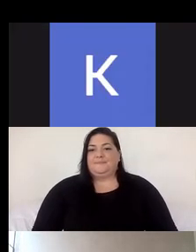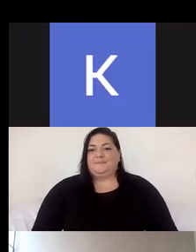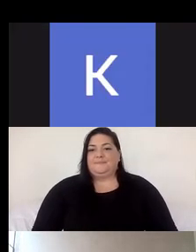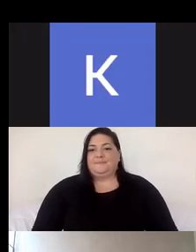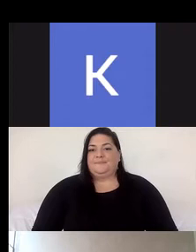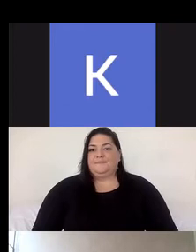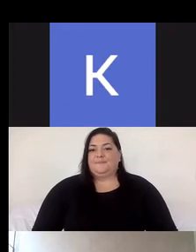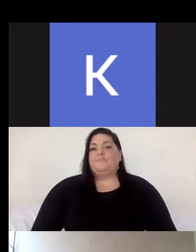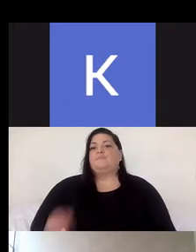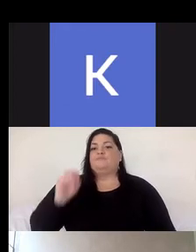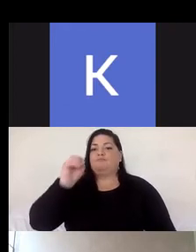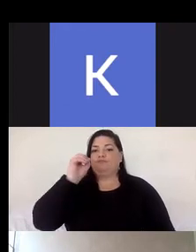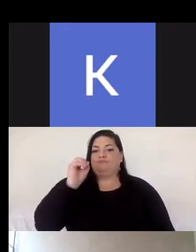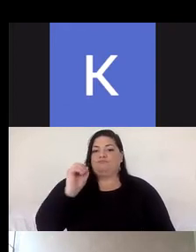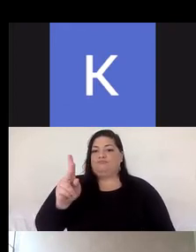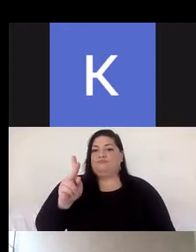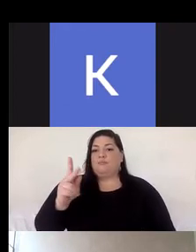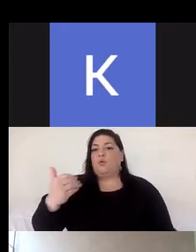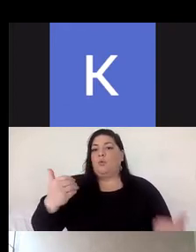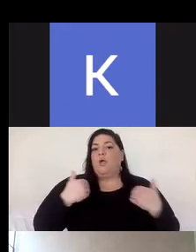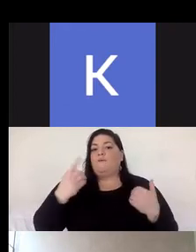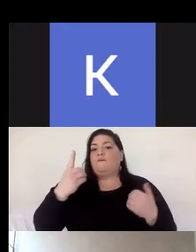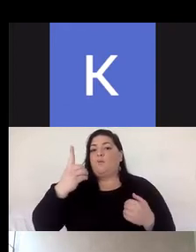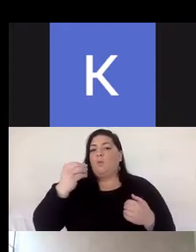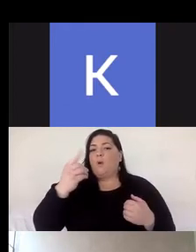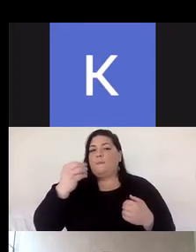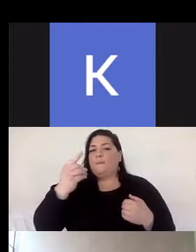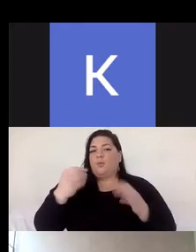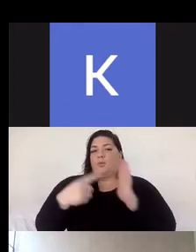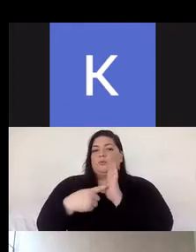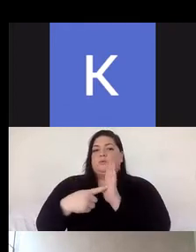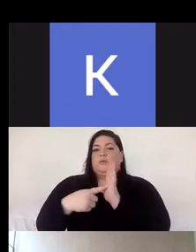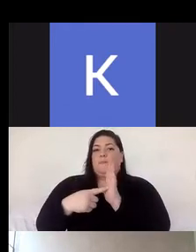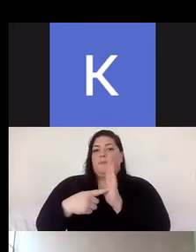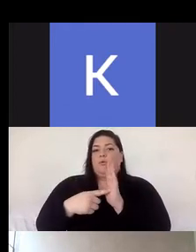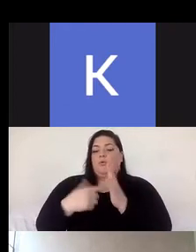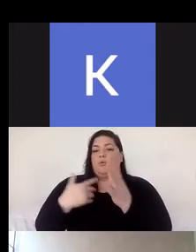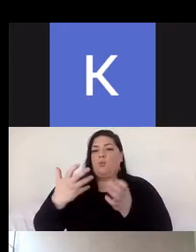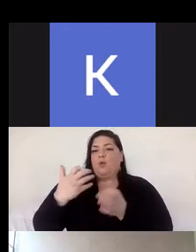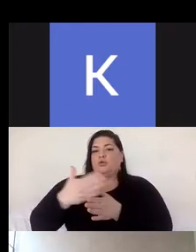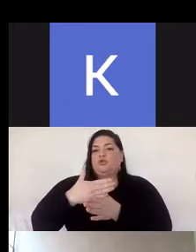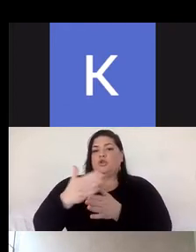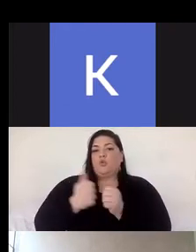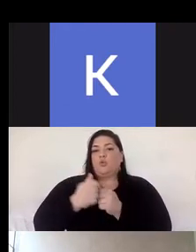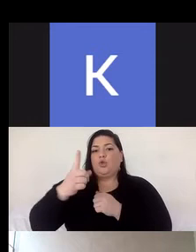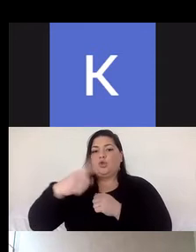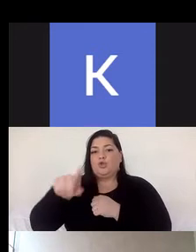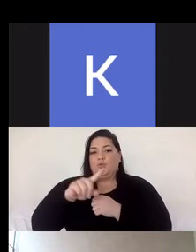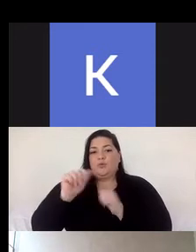All right, so we have one more example here for you all to weigh in on, and then we'll